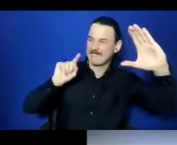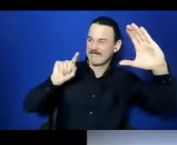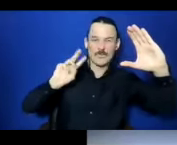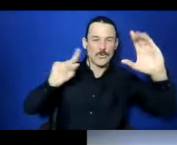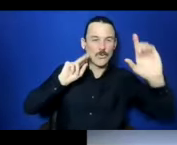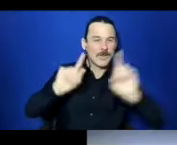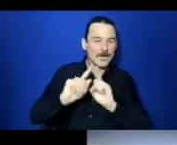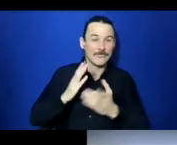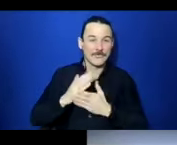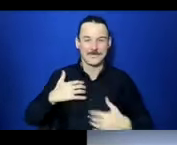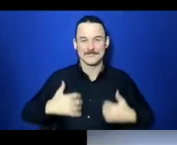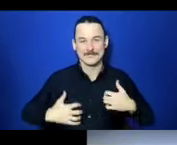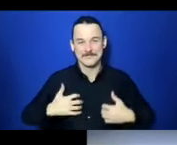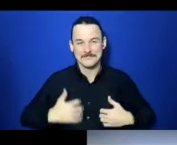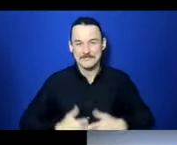[Pete] Brilliant, and Adriana.